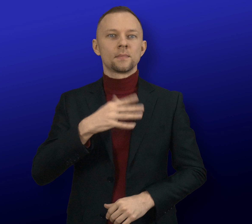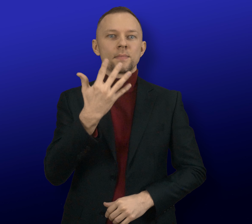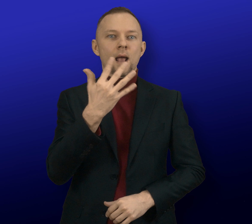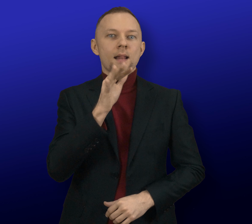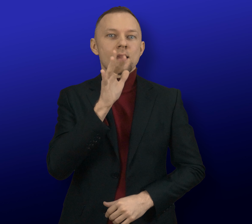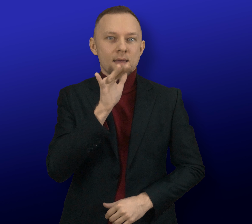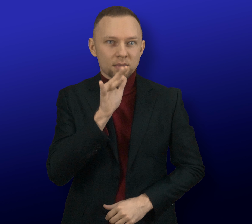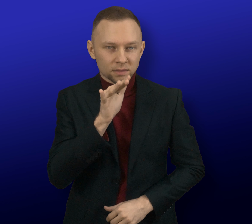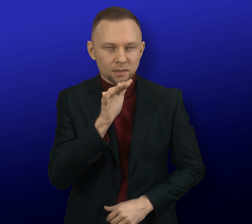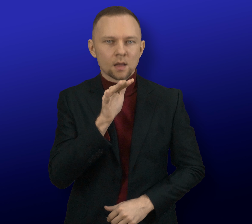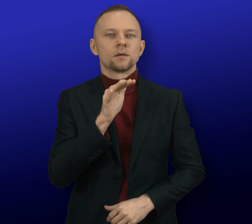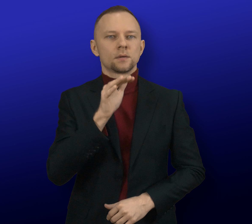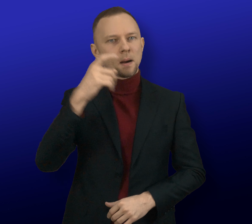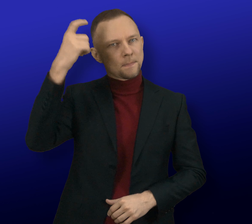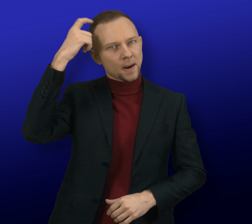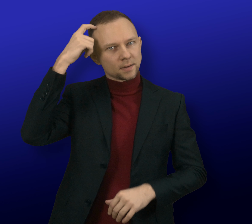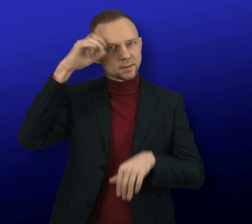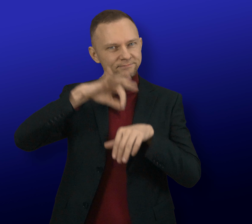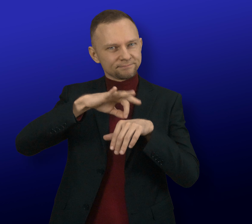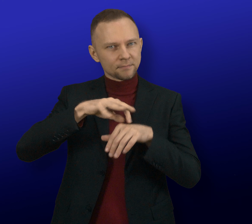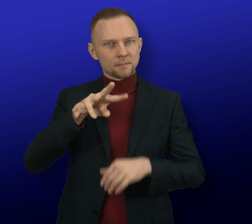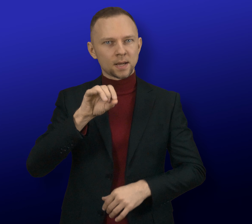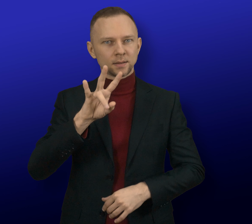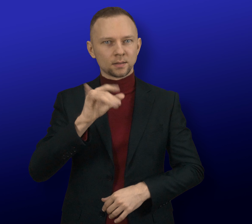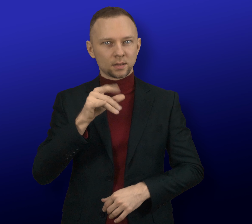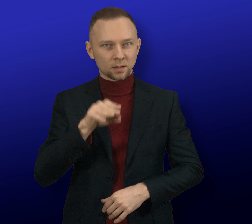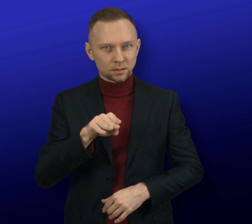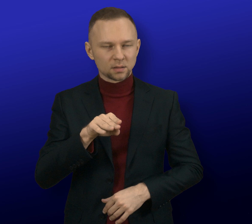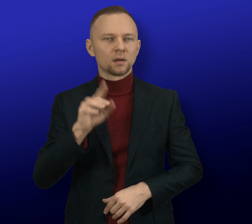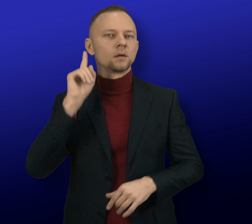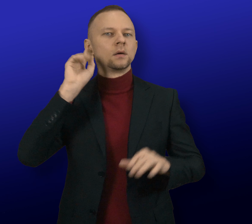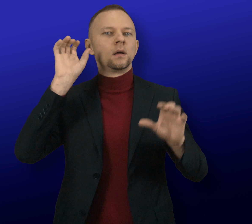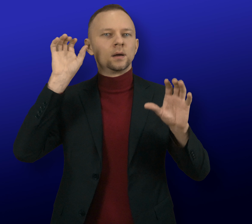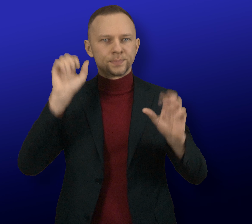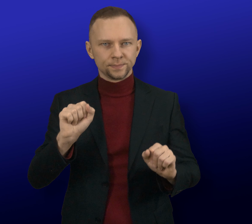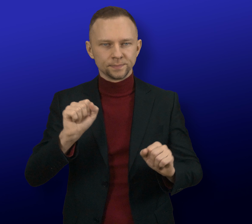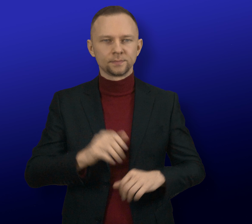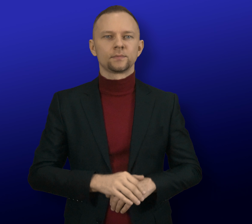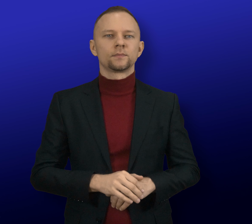At the age of 5 she fell ill with meningitis and lost her hearing.